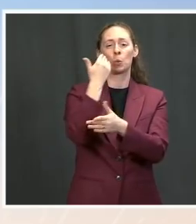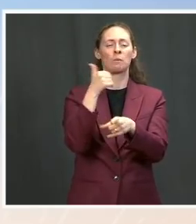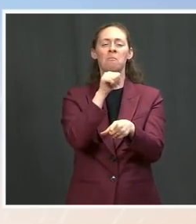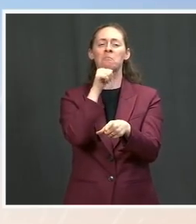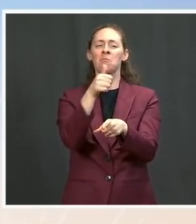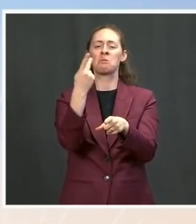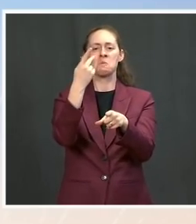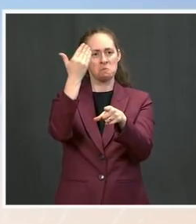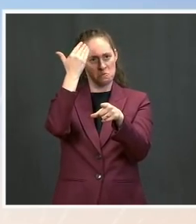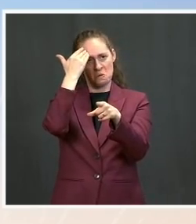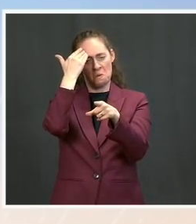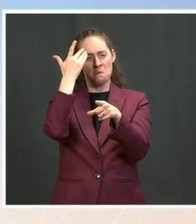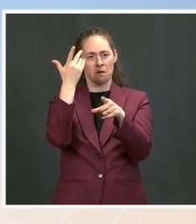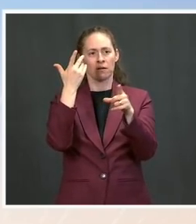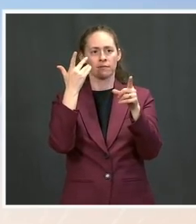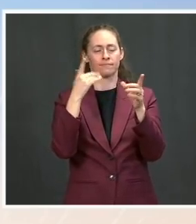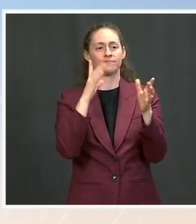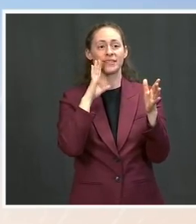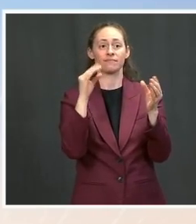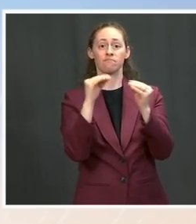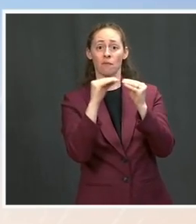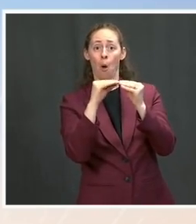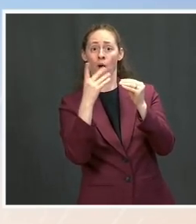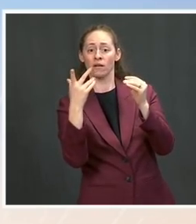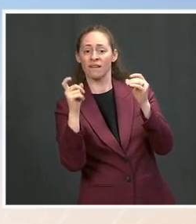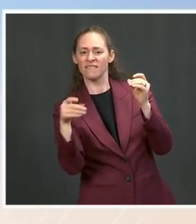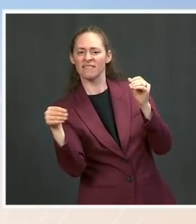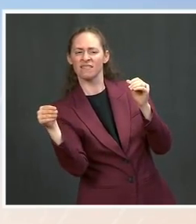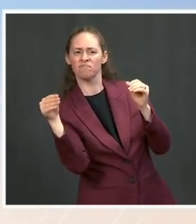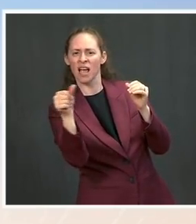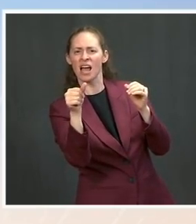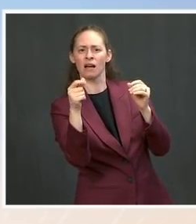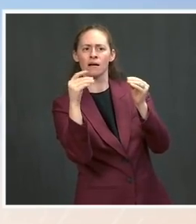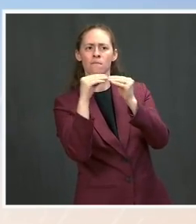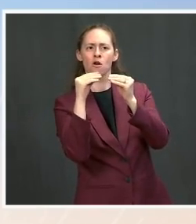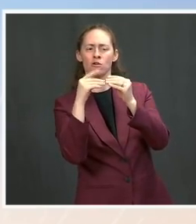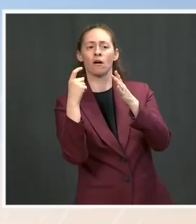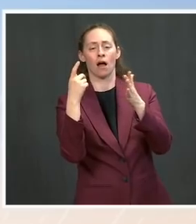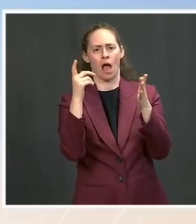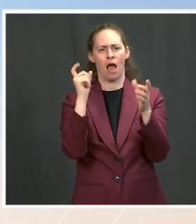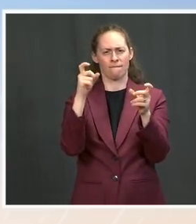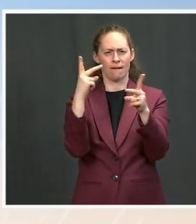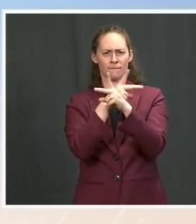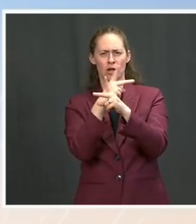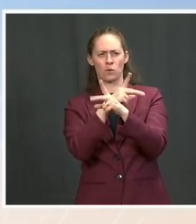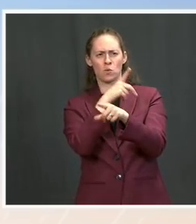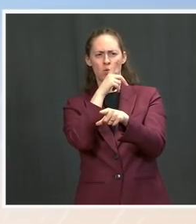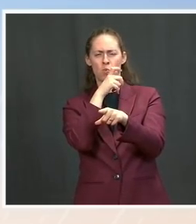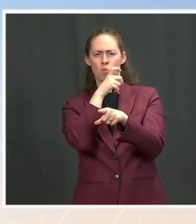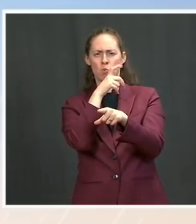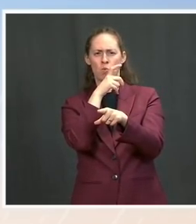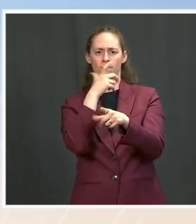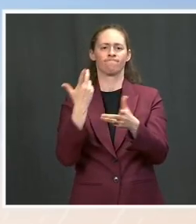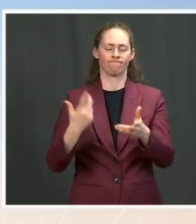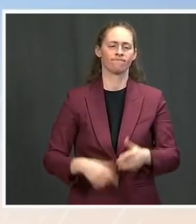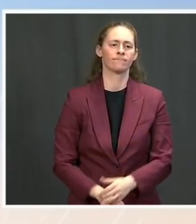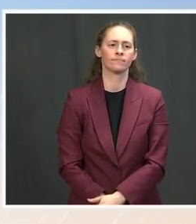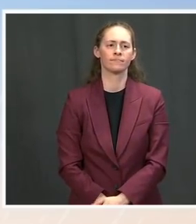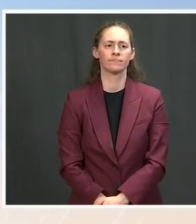That's okay, but then you have to determine either how to pay for it, what other things are cut out, and certainly that would be a part of the discussion. The Press: We heard from the President yesterday